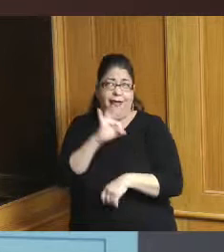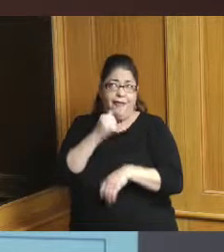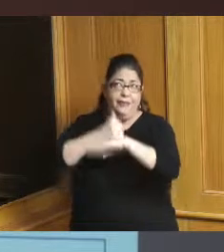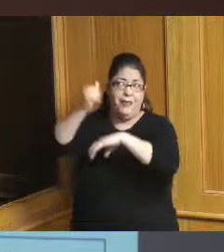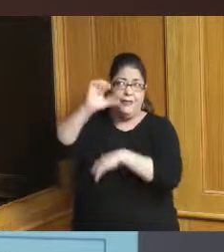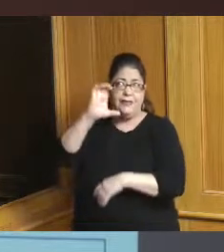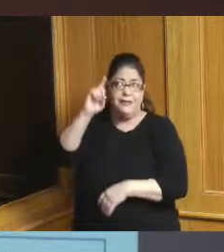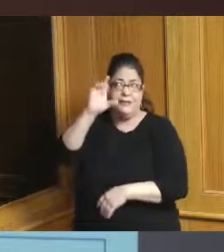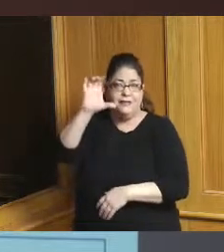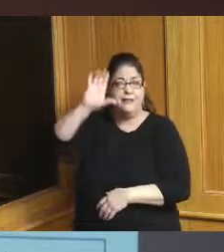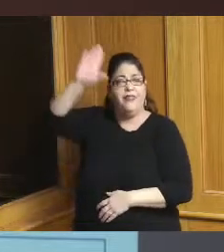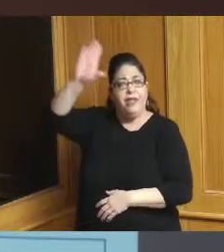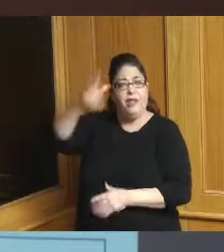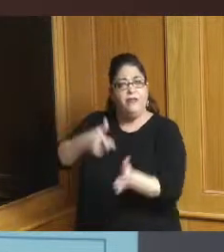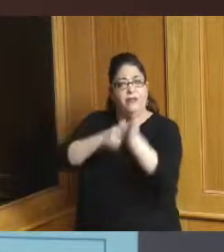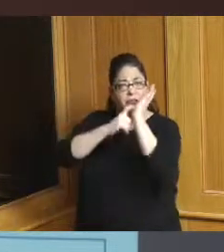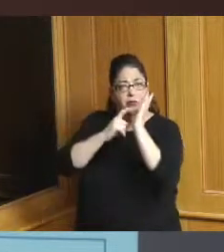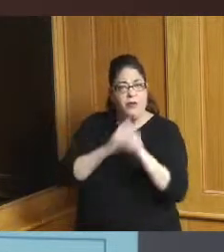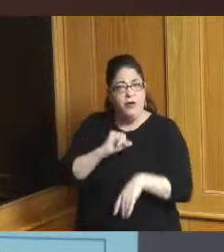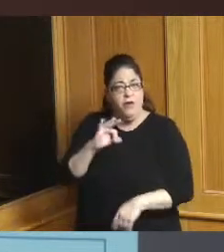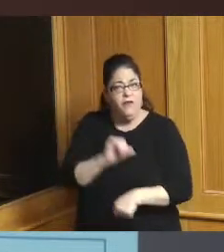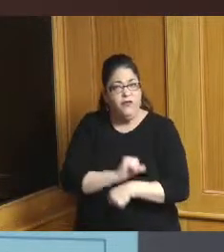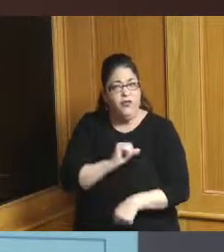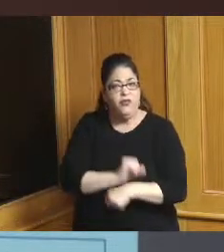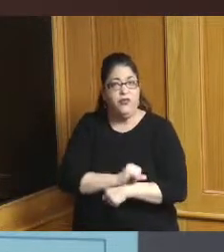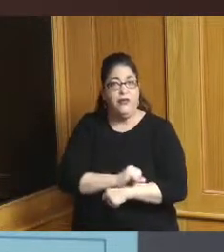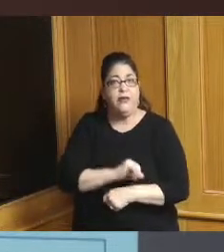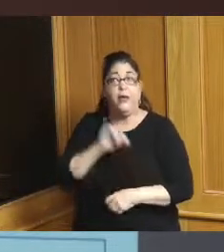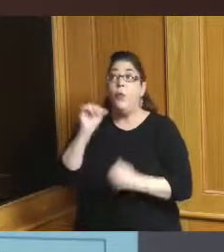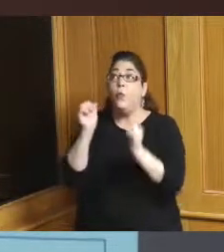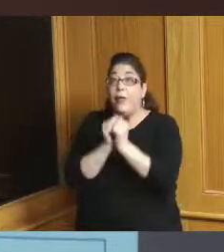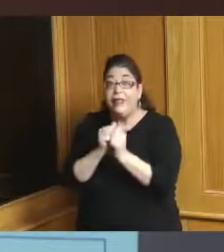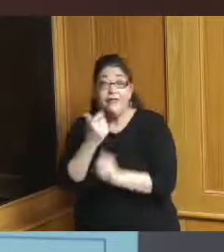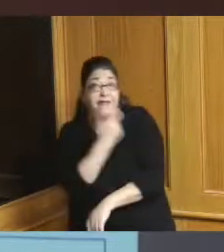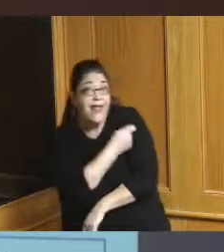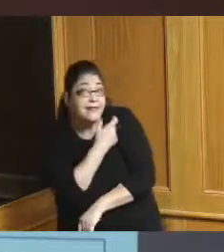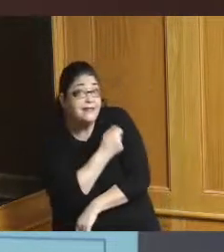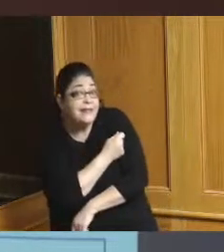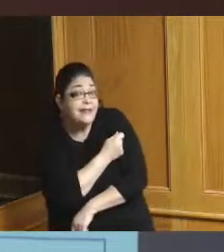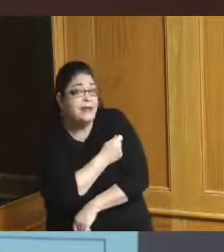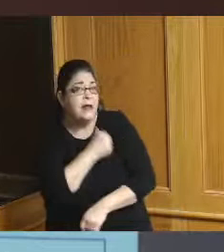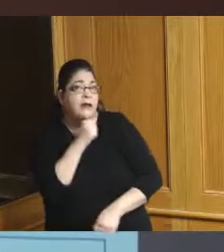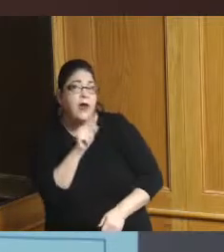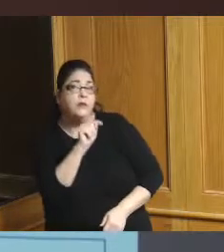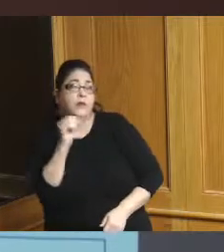vaccine you won't get as bad so he knows this and you and you won't pass away but you can